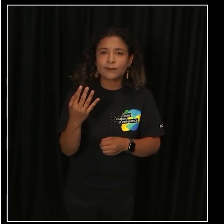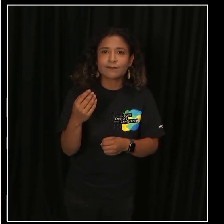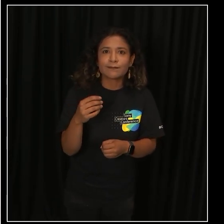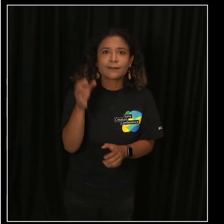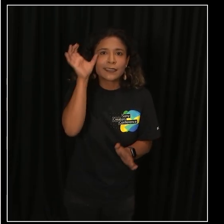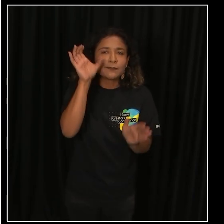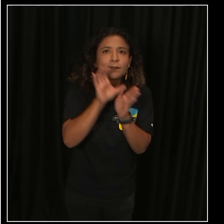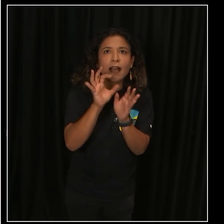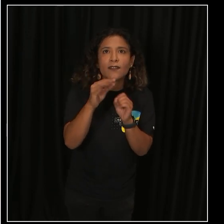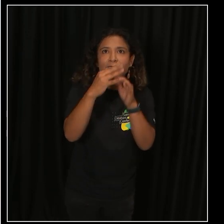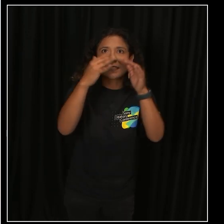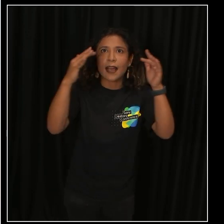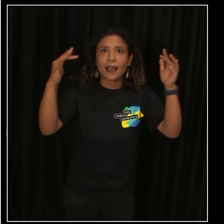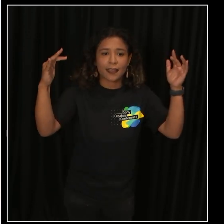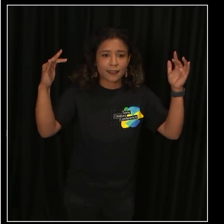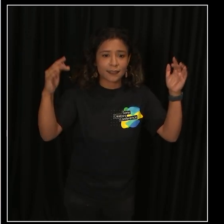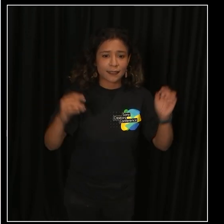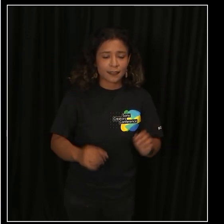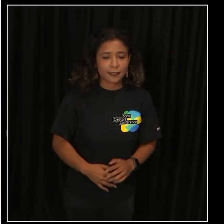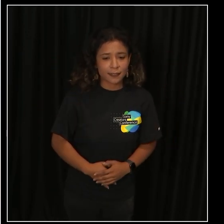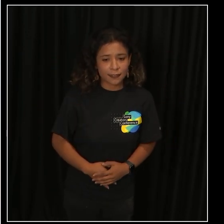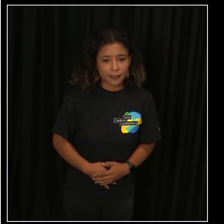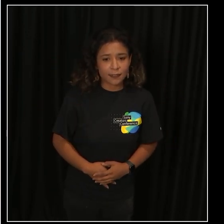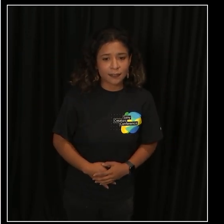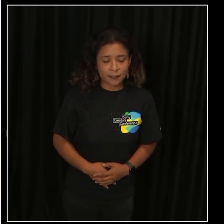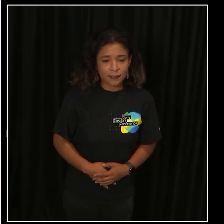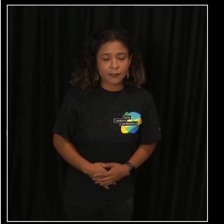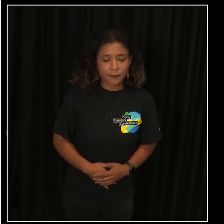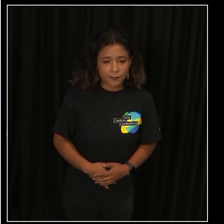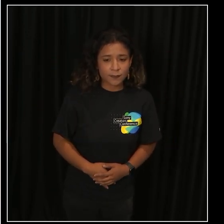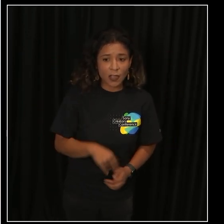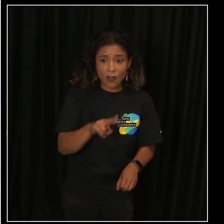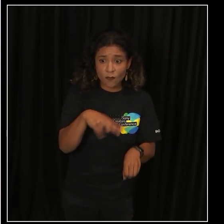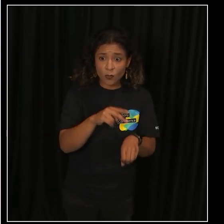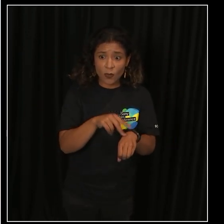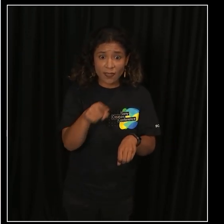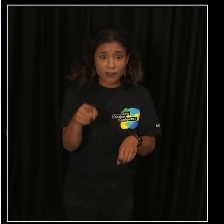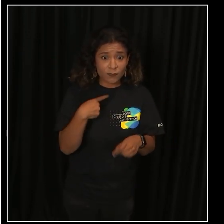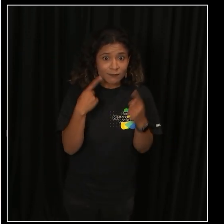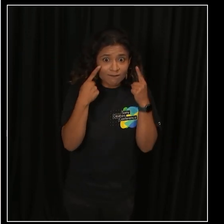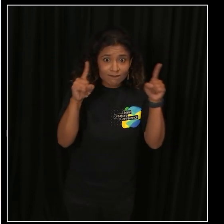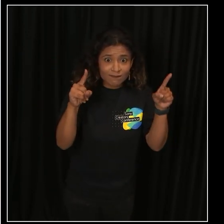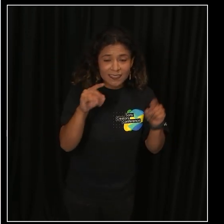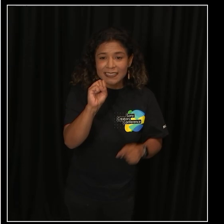Yes, we've got what we desired. Of course this is CG simulated sky.